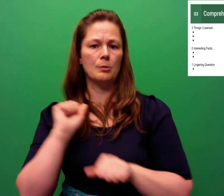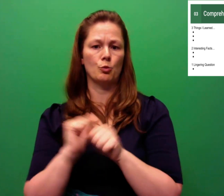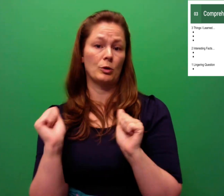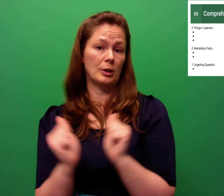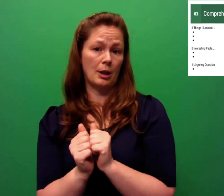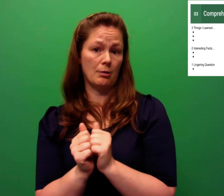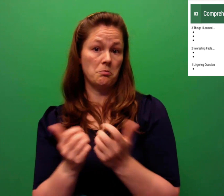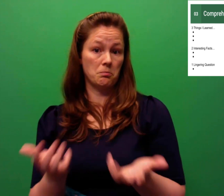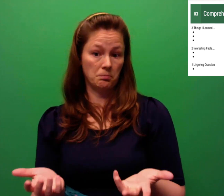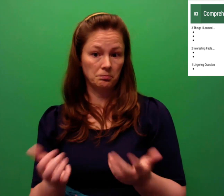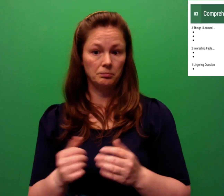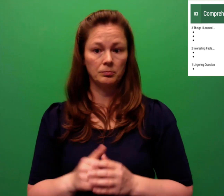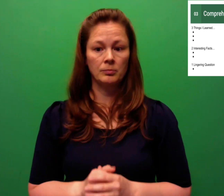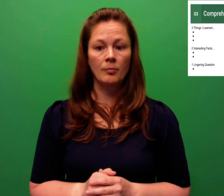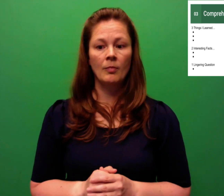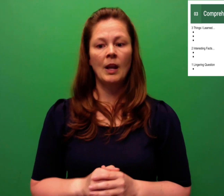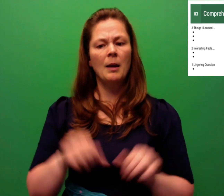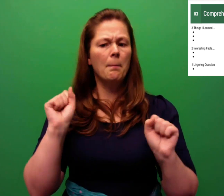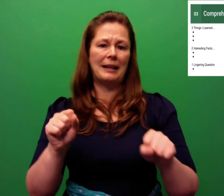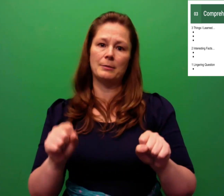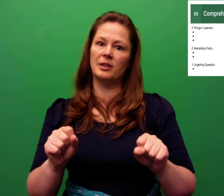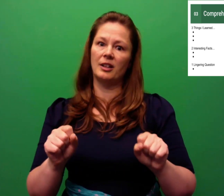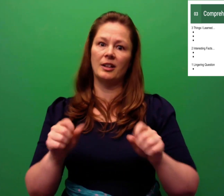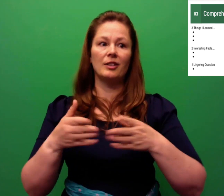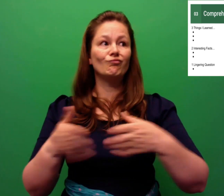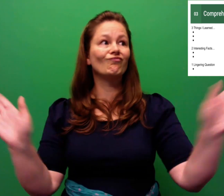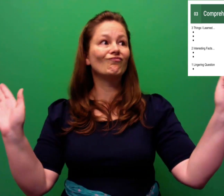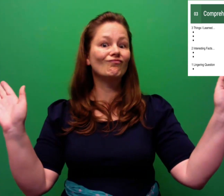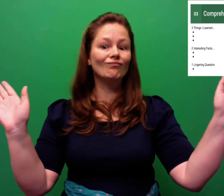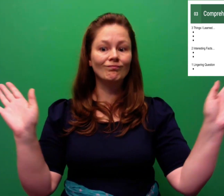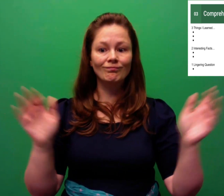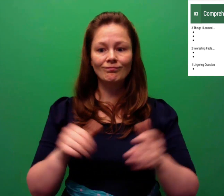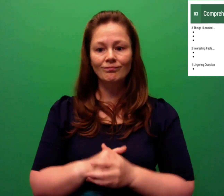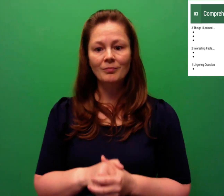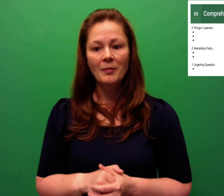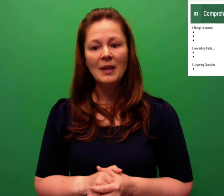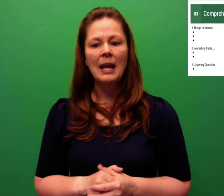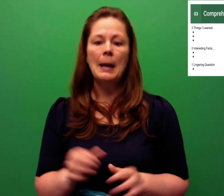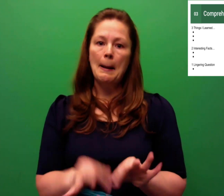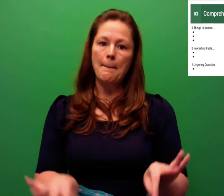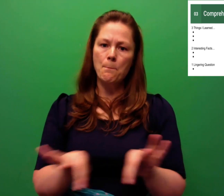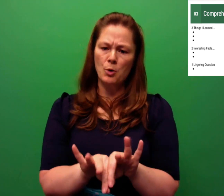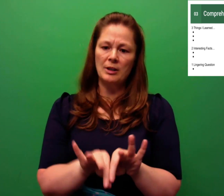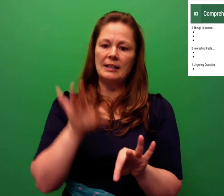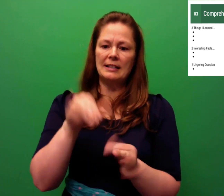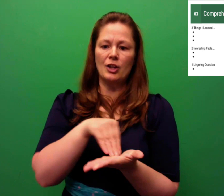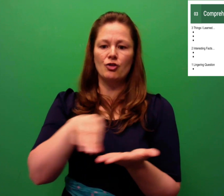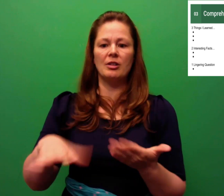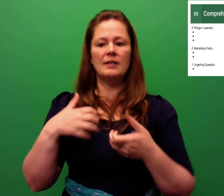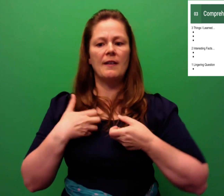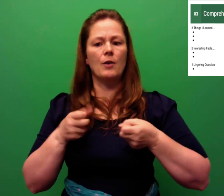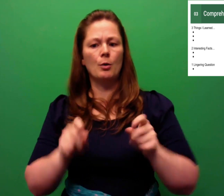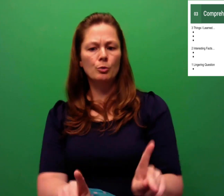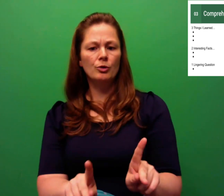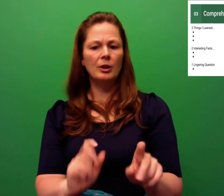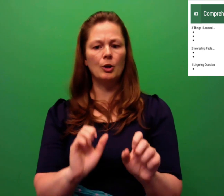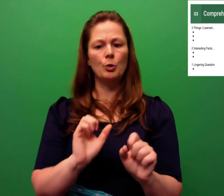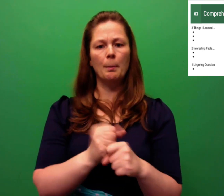how they work together. The possibilities are endless here, the important thing is